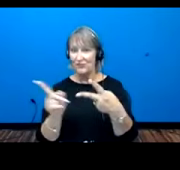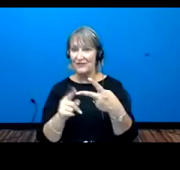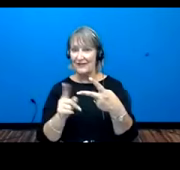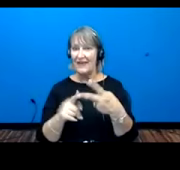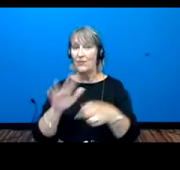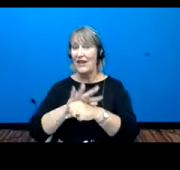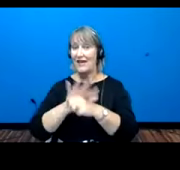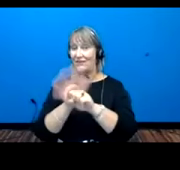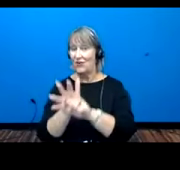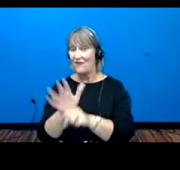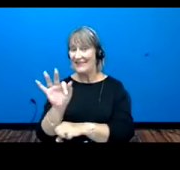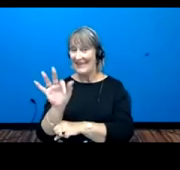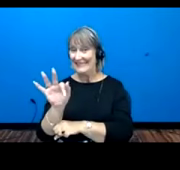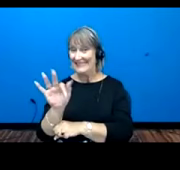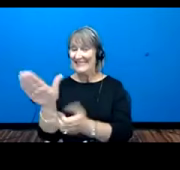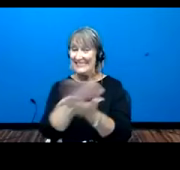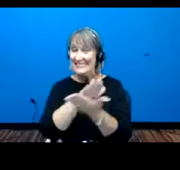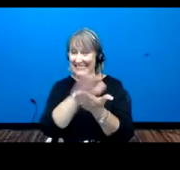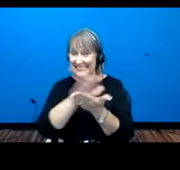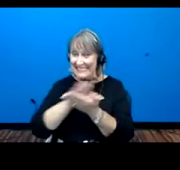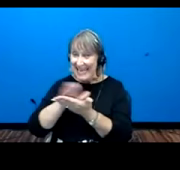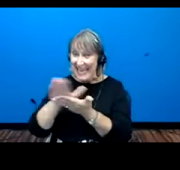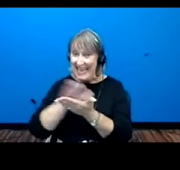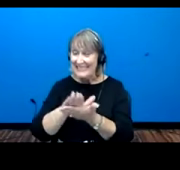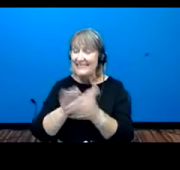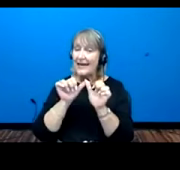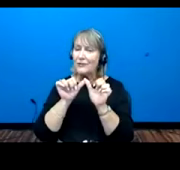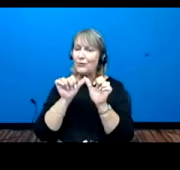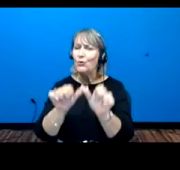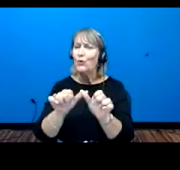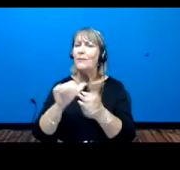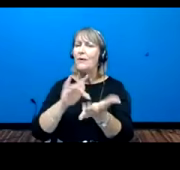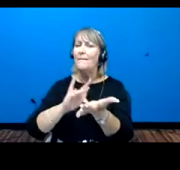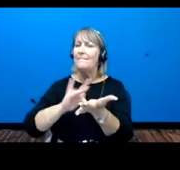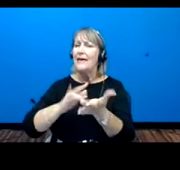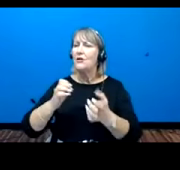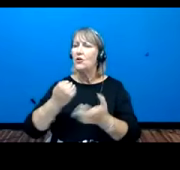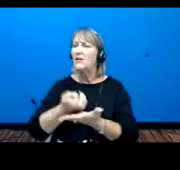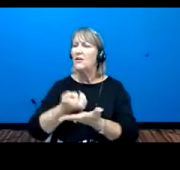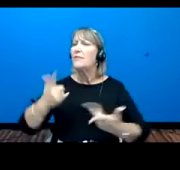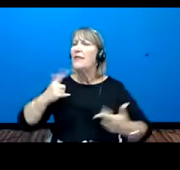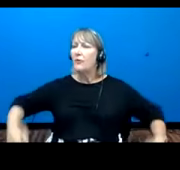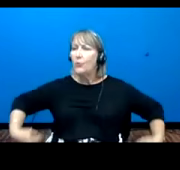Sanitizing Durable Medical Equipment and taking a look at what that looks like for personal equipment for individuals,